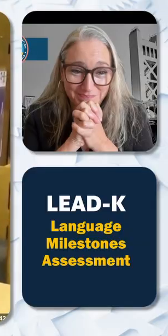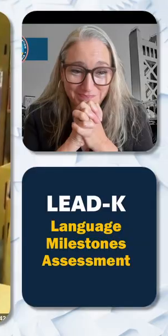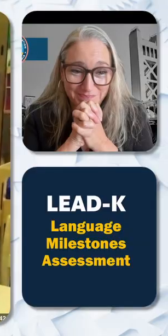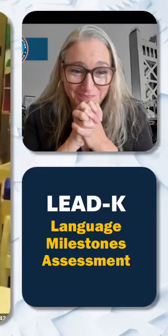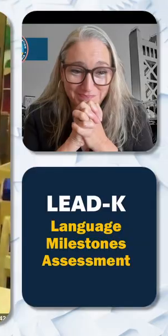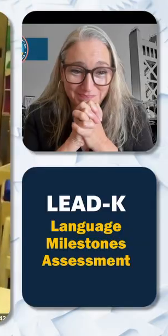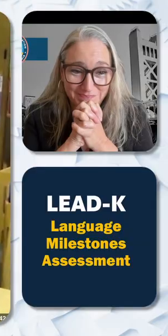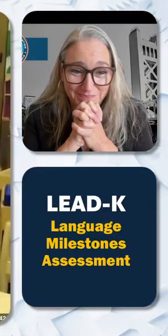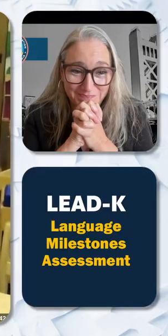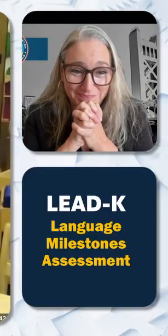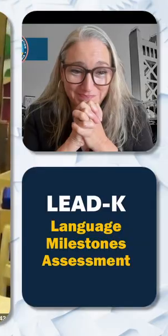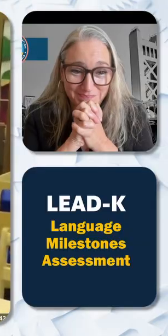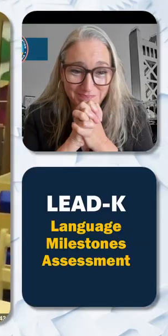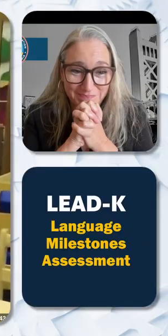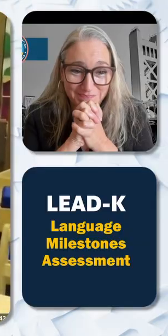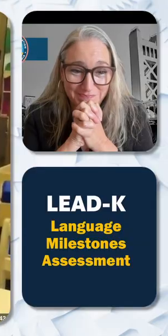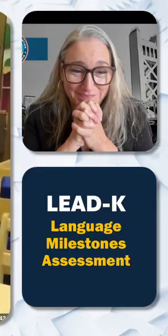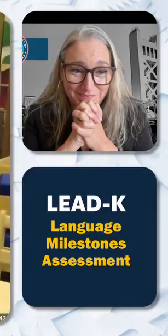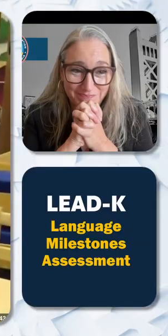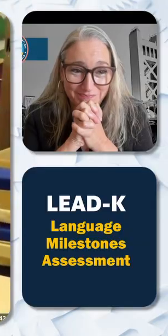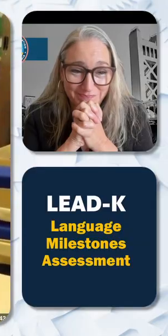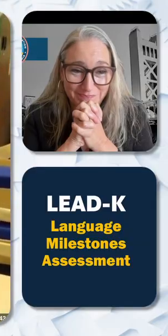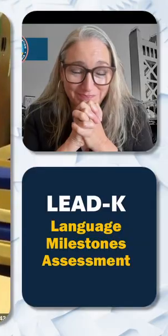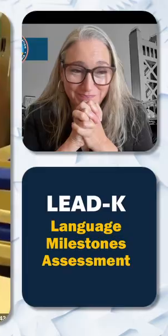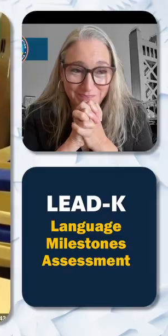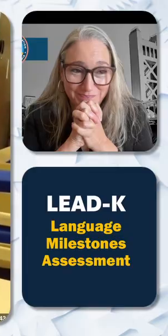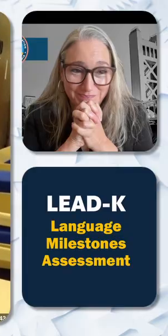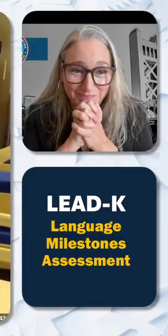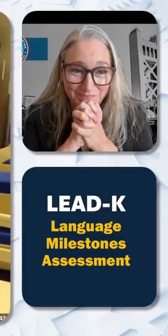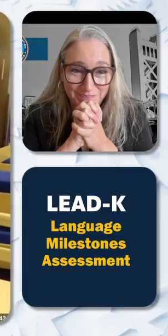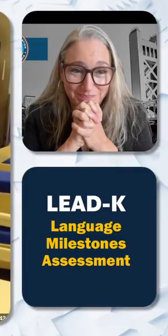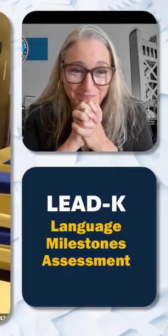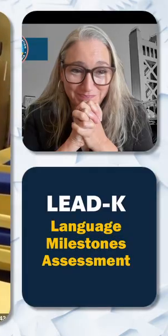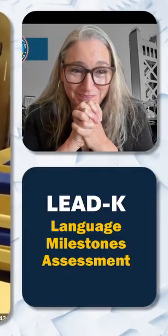Heath and a little boy are sitting with their teacher. Heath signs "Tiffany! Tiffany